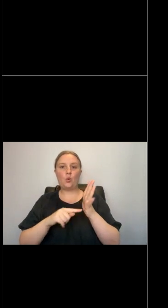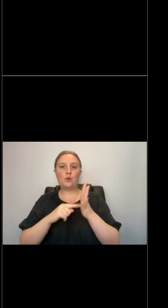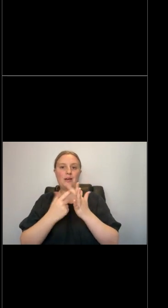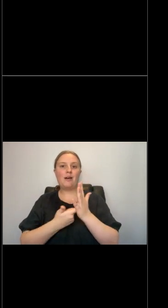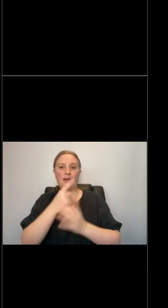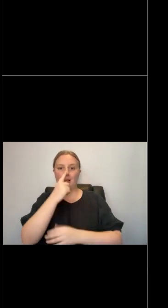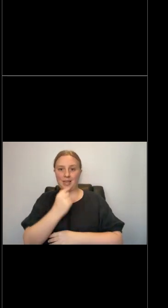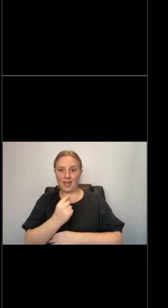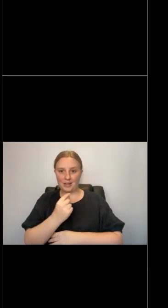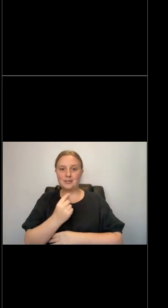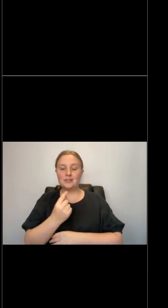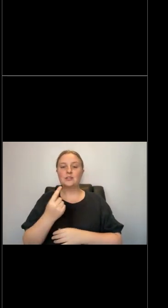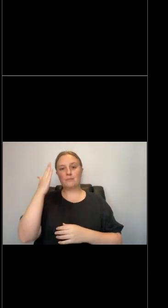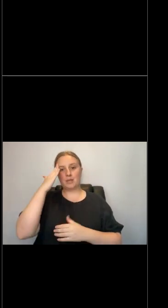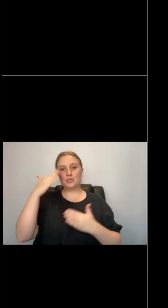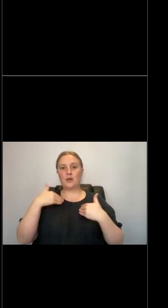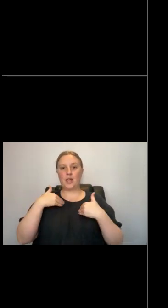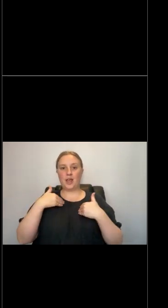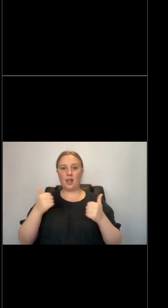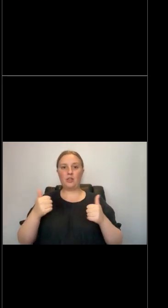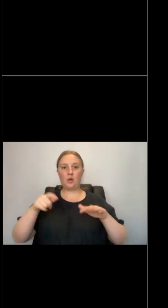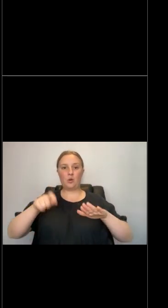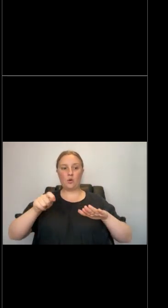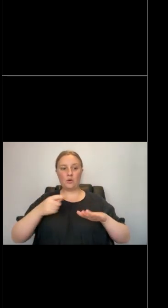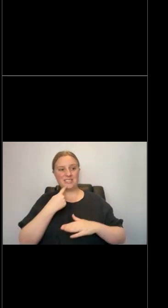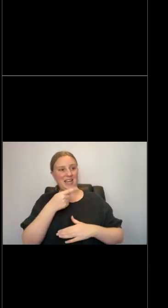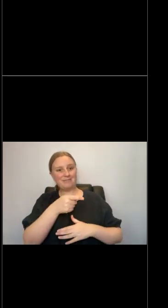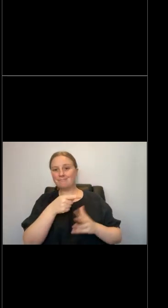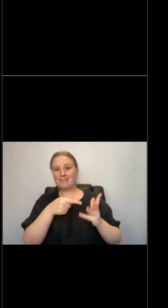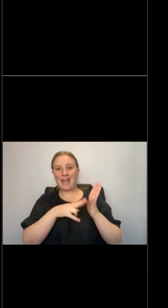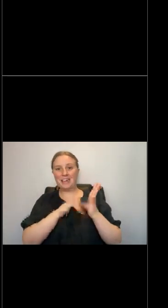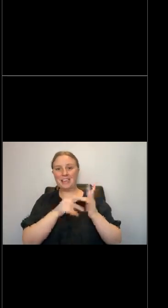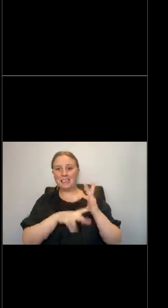what can then happen is effectively the charge gets changed to manslaughter